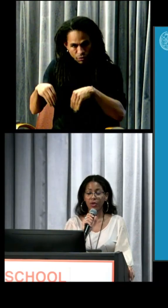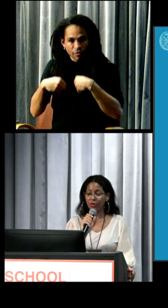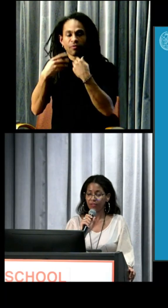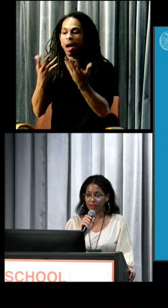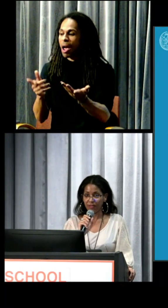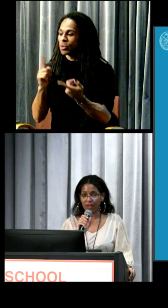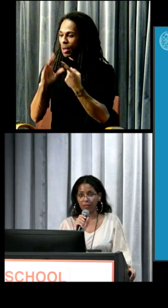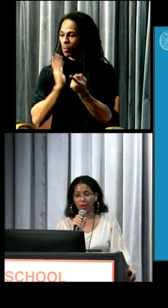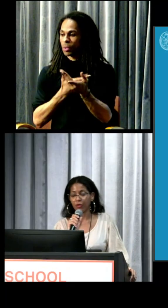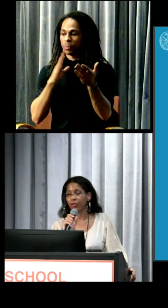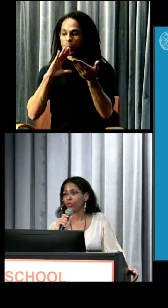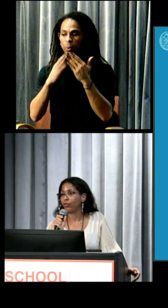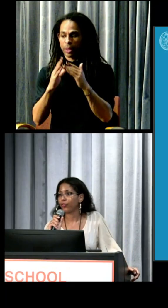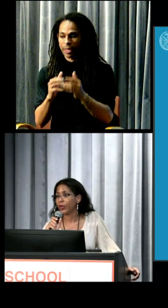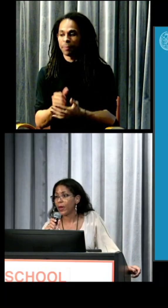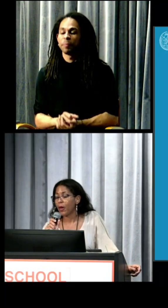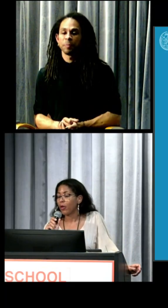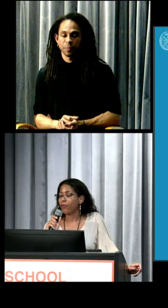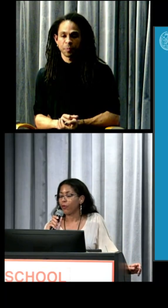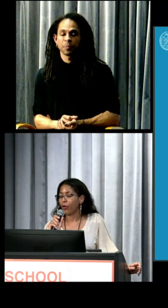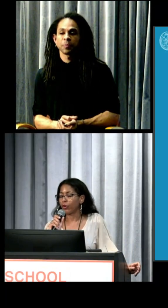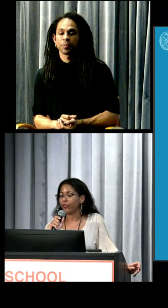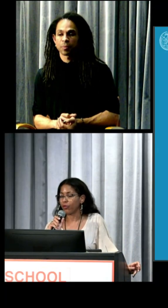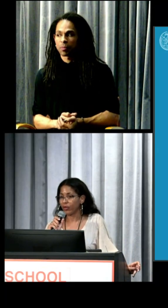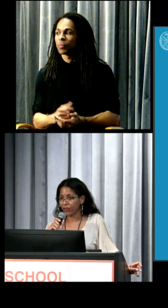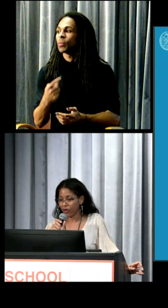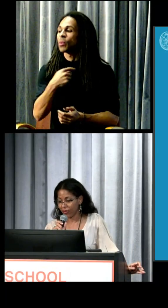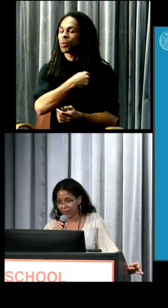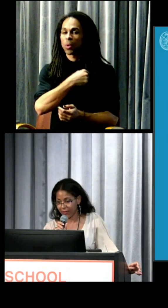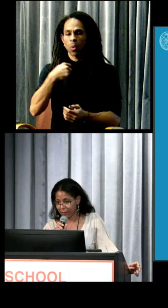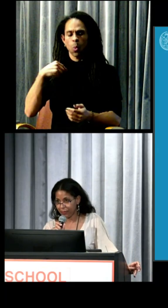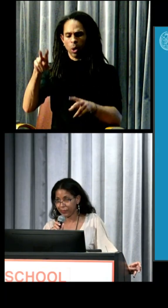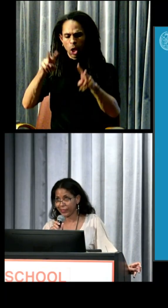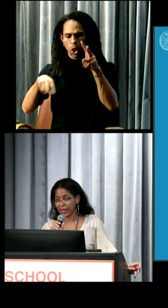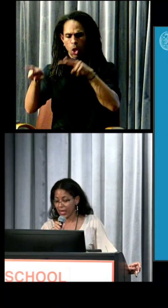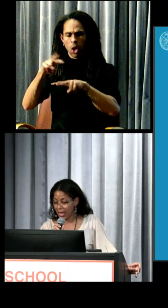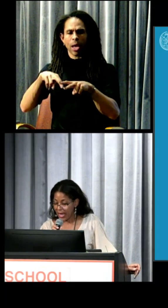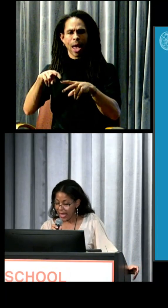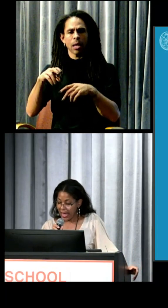The slide on the left shows you the information they give you about that mode share, what